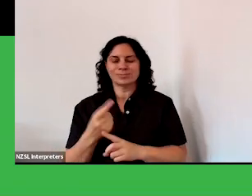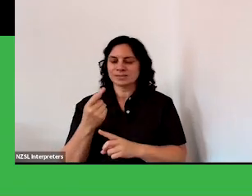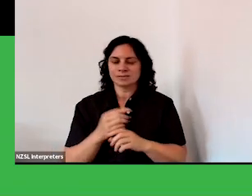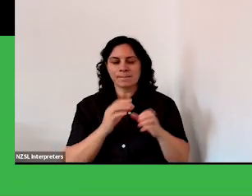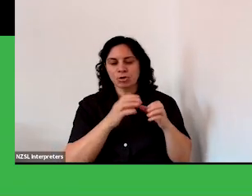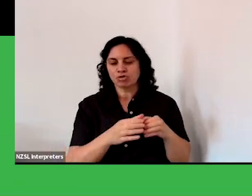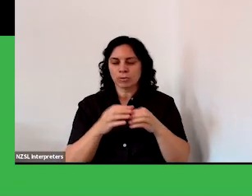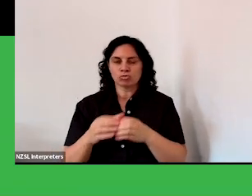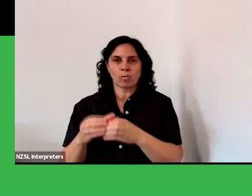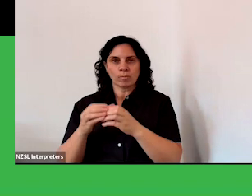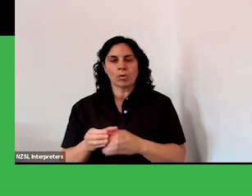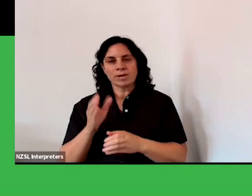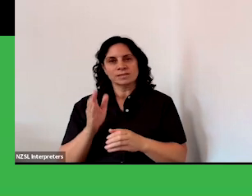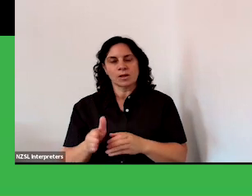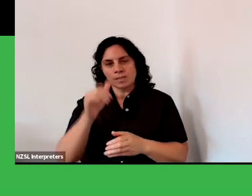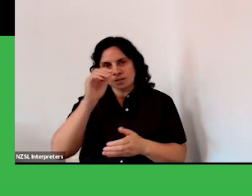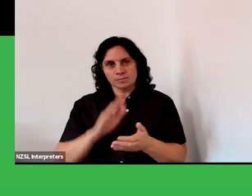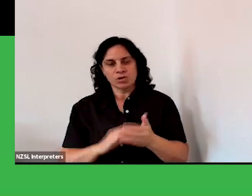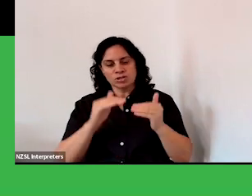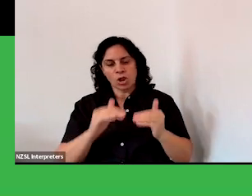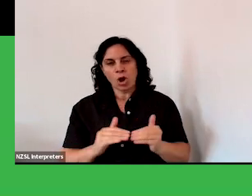are experiencing lower levels of mental well-being than others.